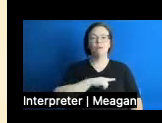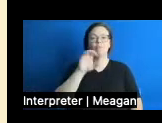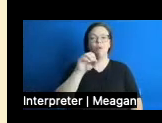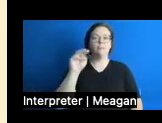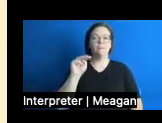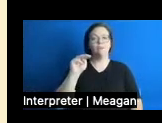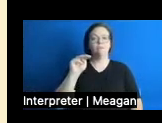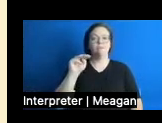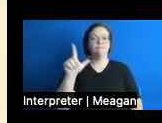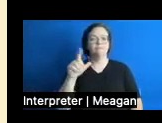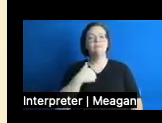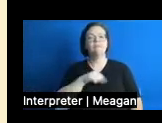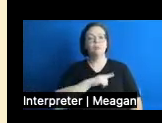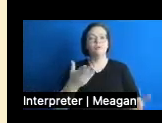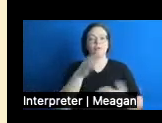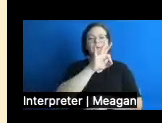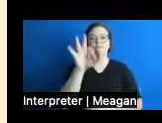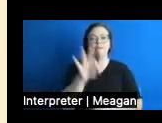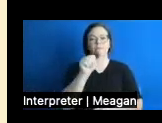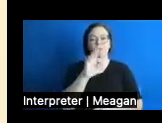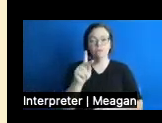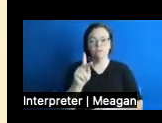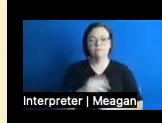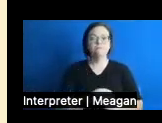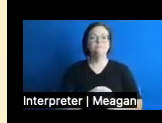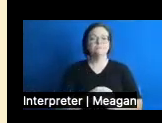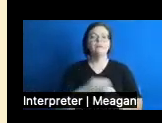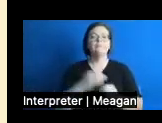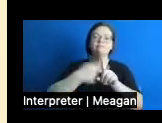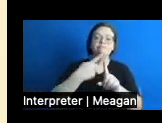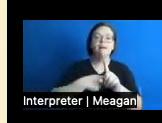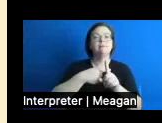organization based in Fayetteville, Arkansas. We host a monthly poetry reading and workshop with